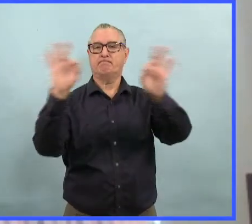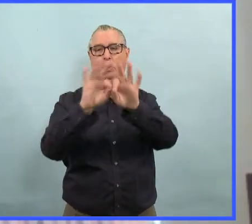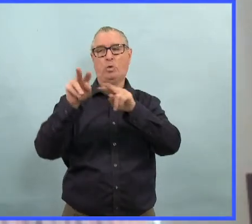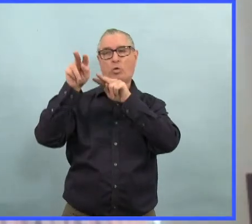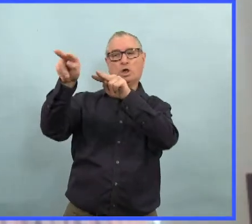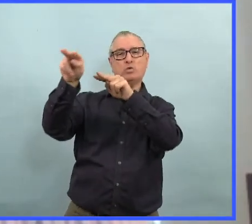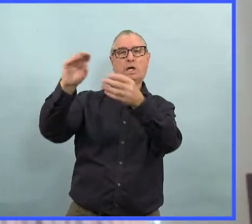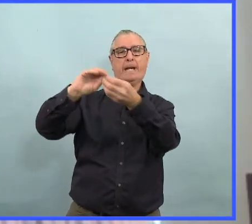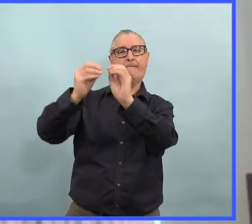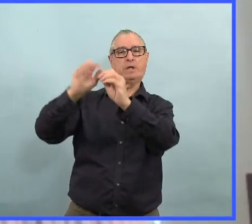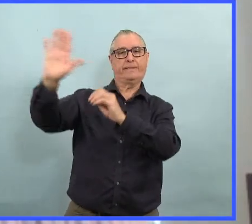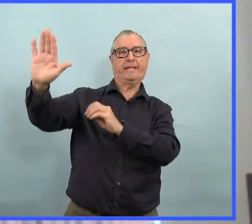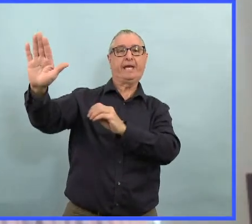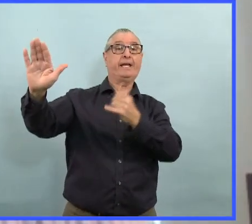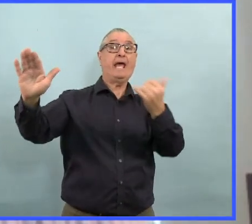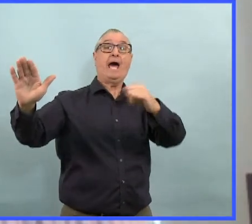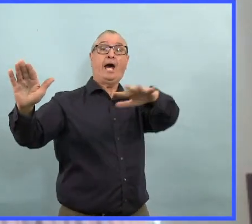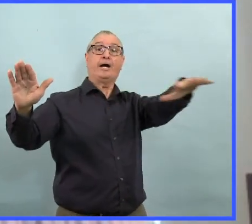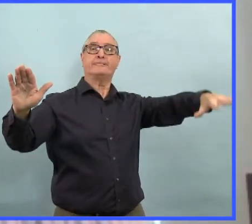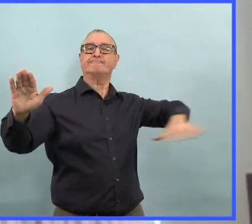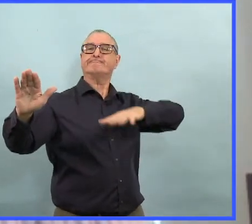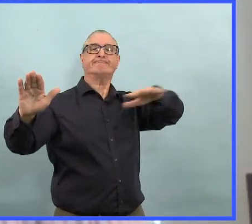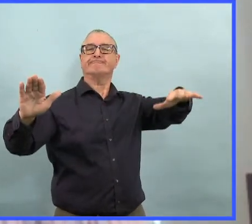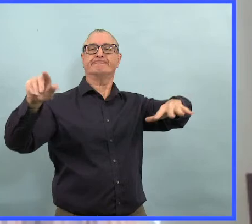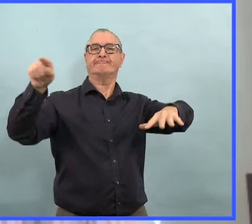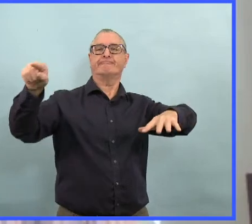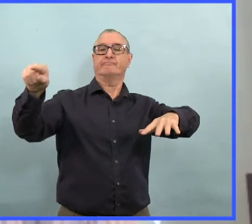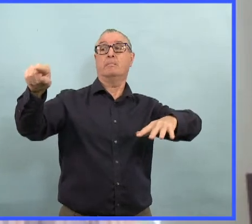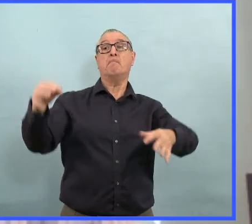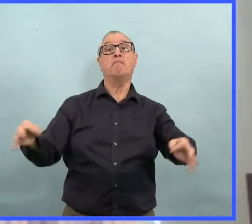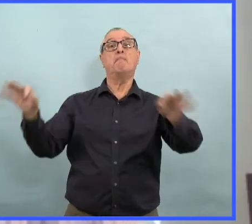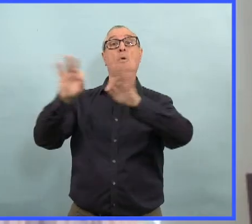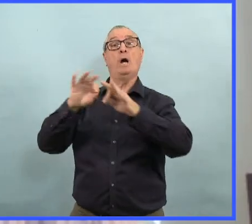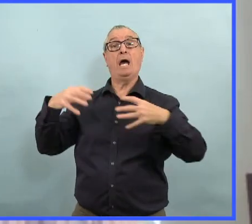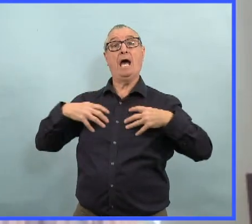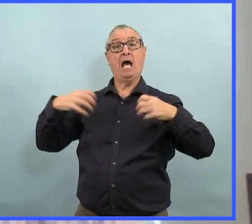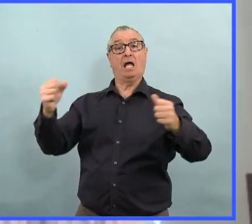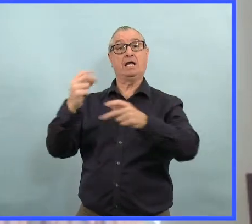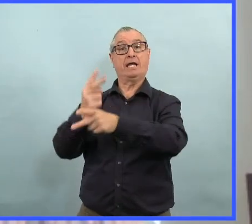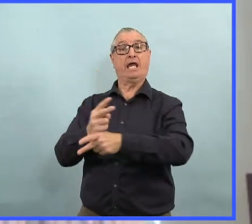decrease the burden on on the health care system the the issue we're using as an indicator is that